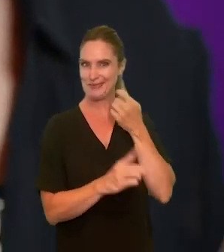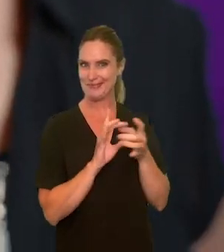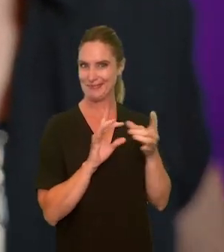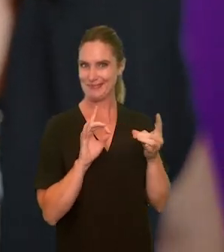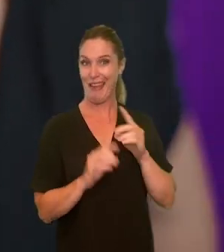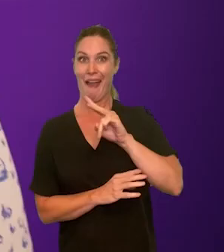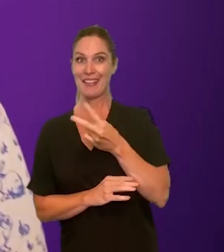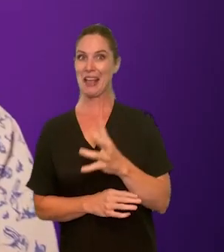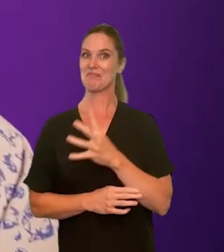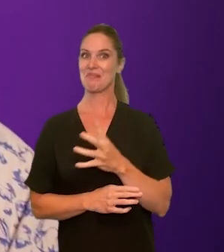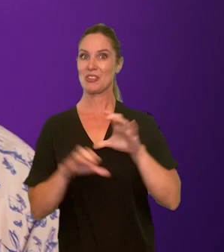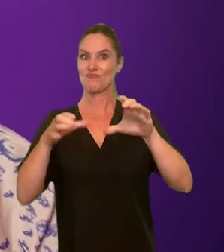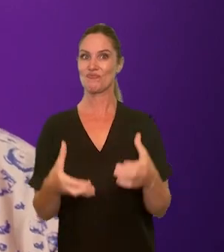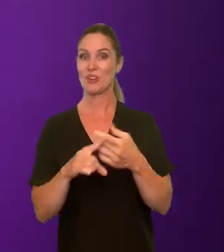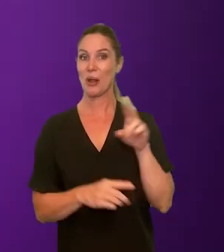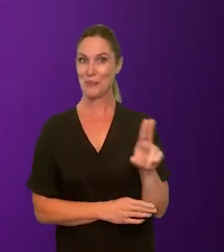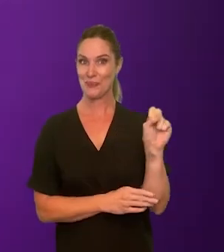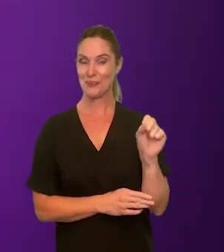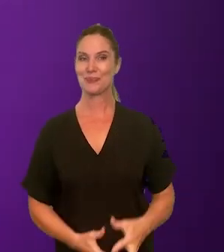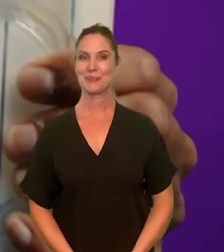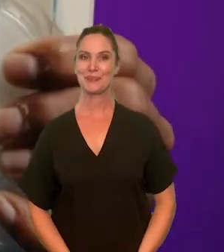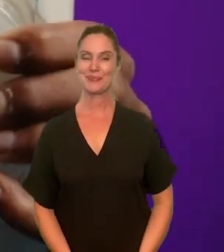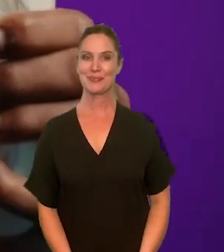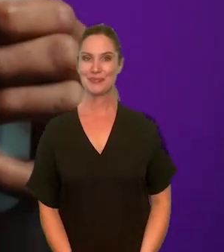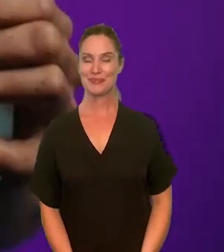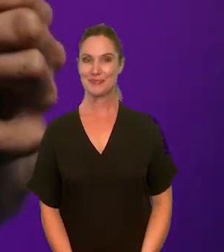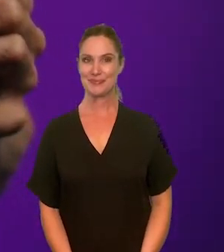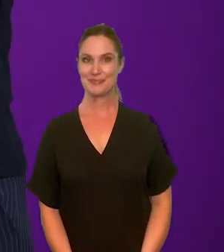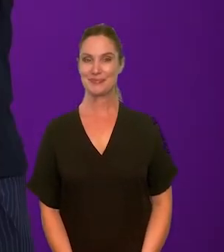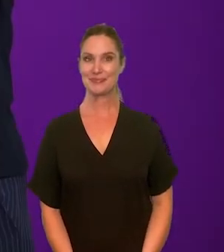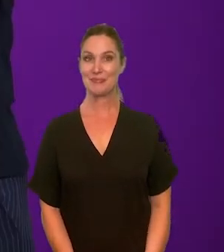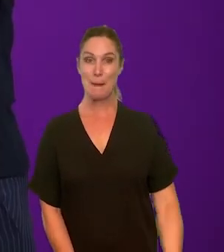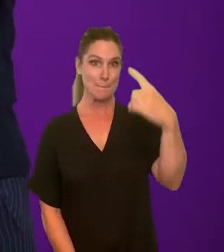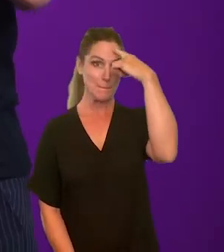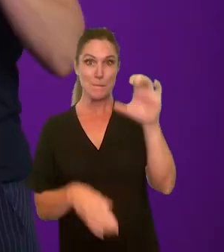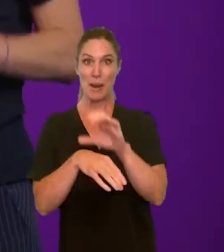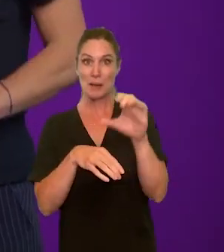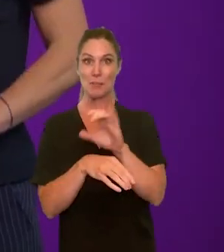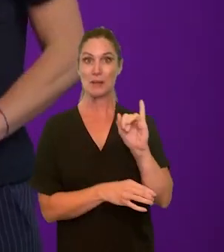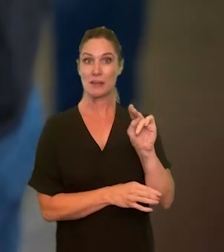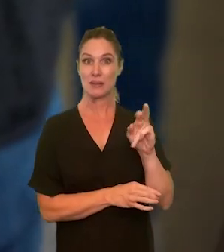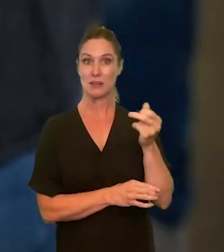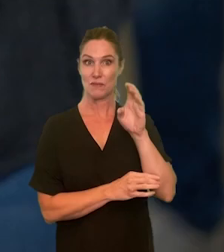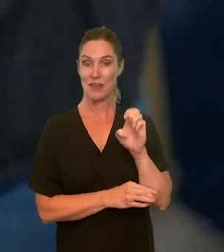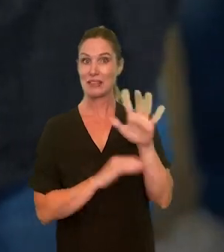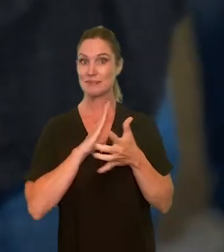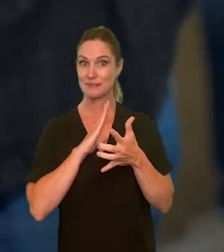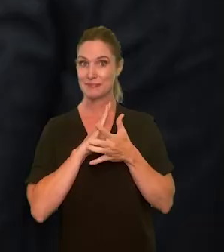the second official cohort out of the United States. From brain-computer interface technology in everyday life